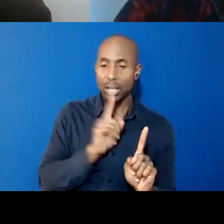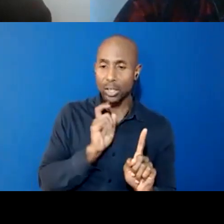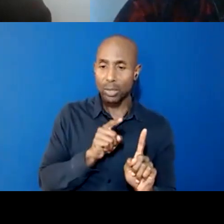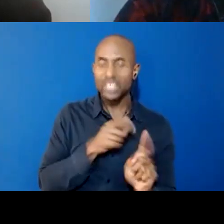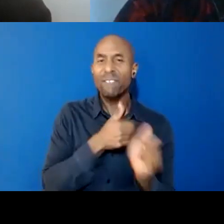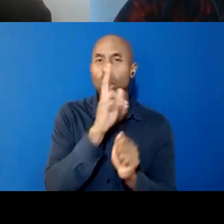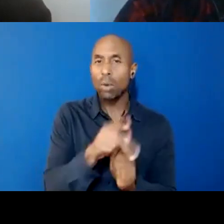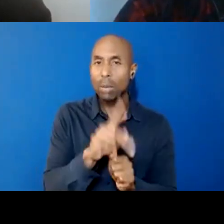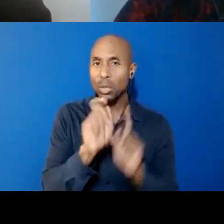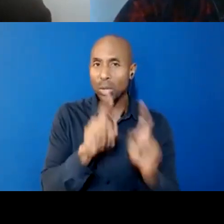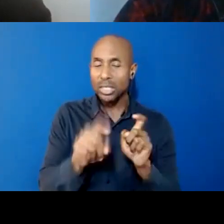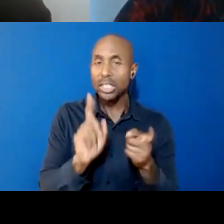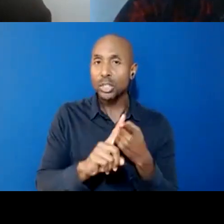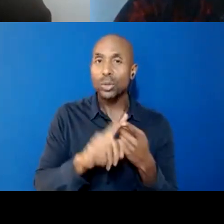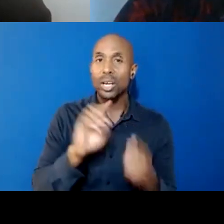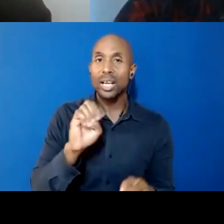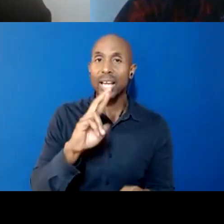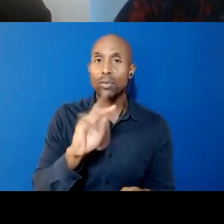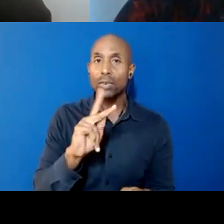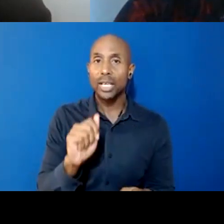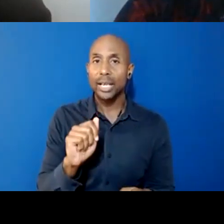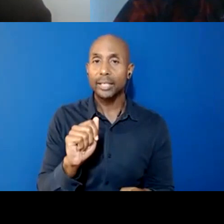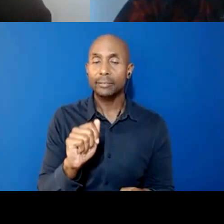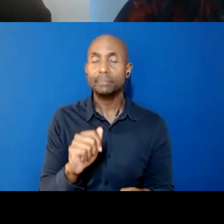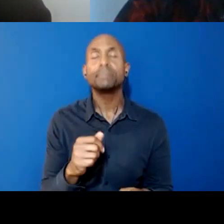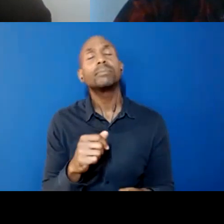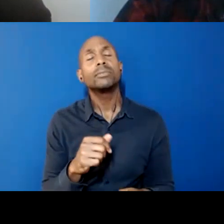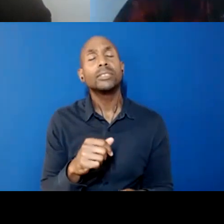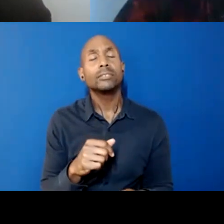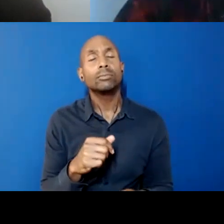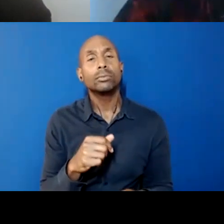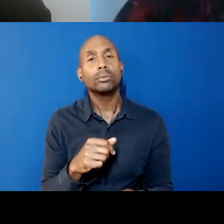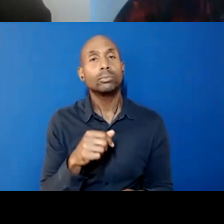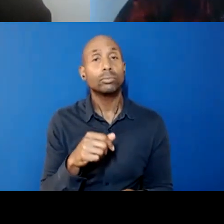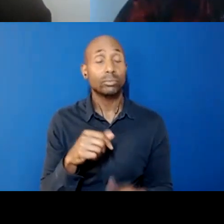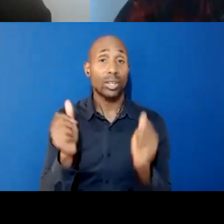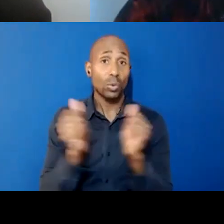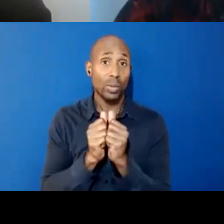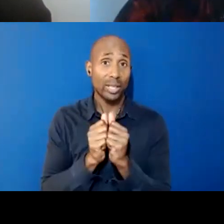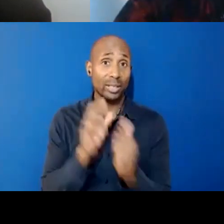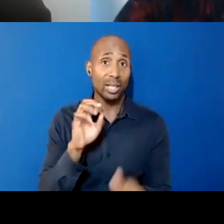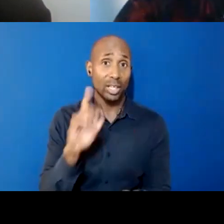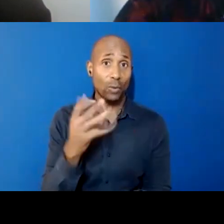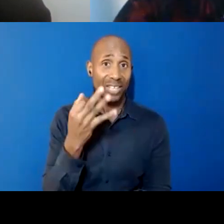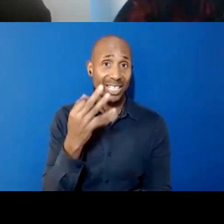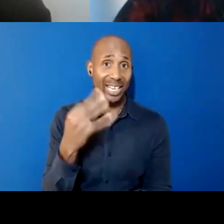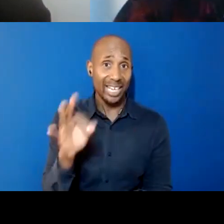Erika, how do you hope the COVID19 pandemic will change the way that you provide exchange